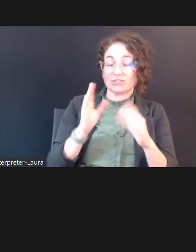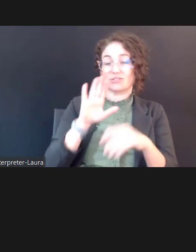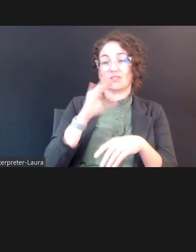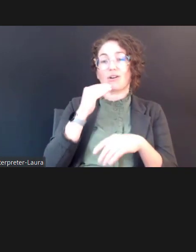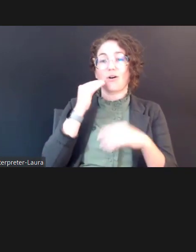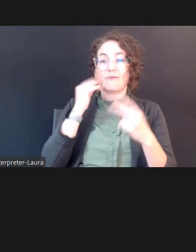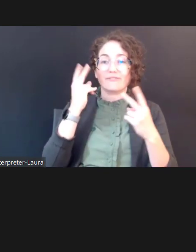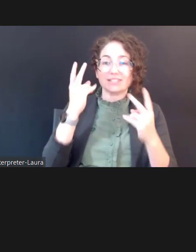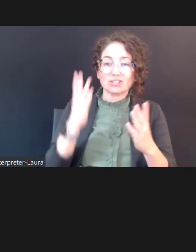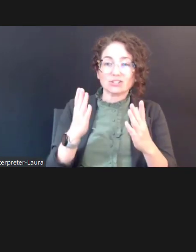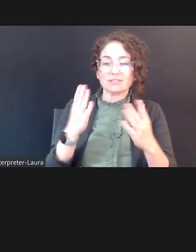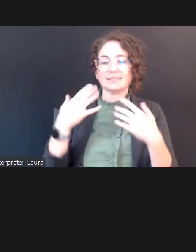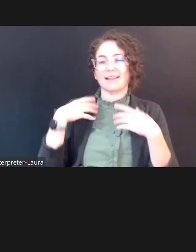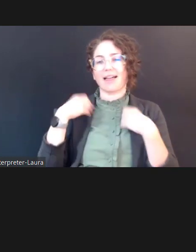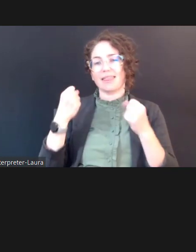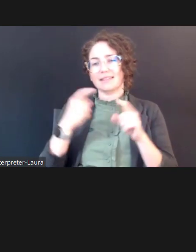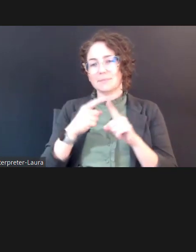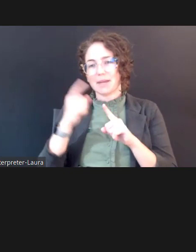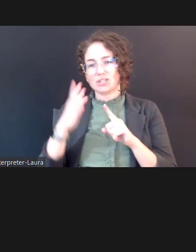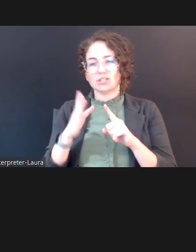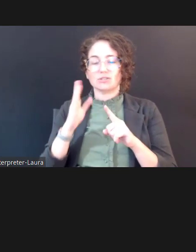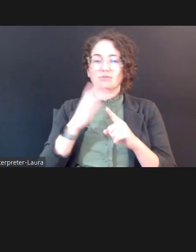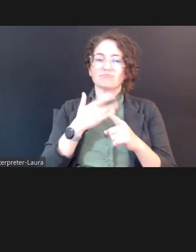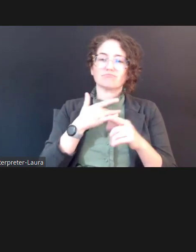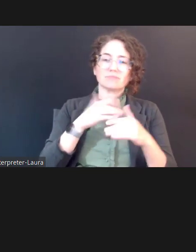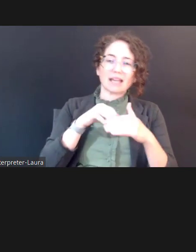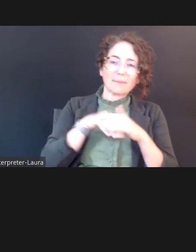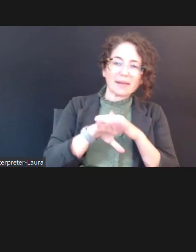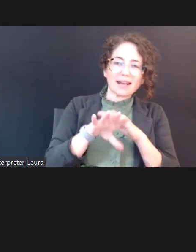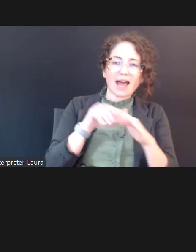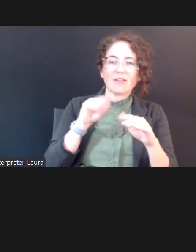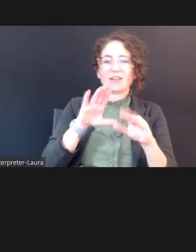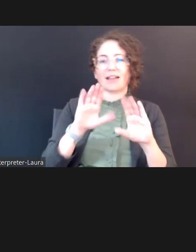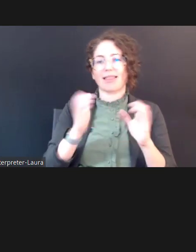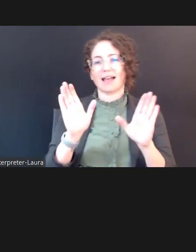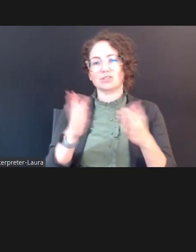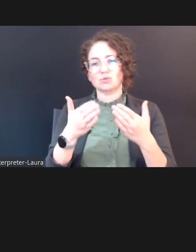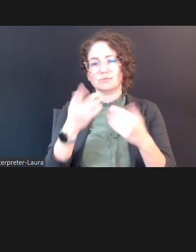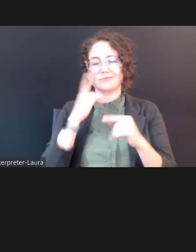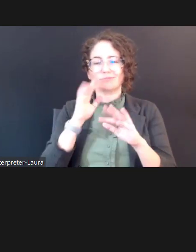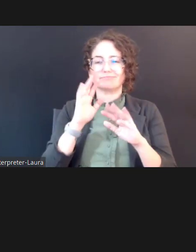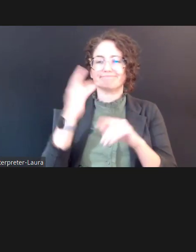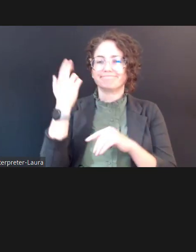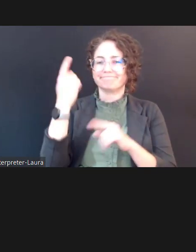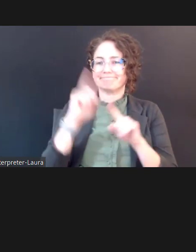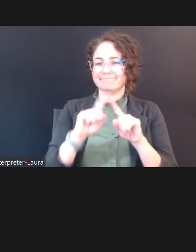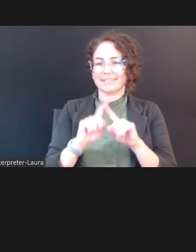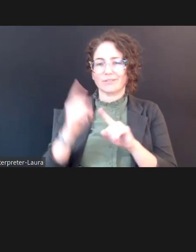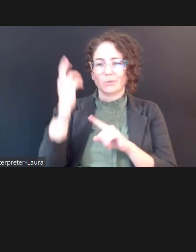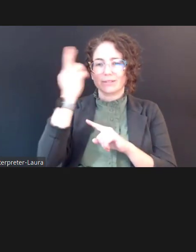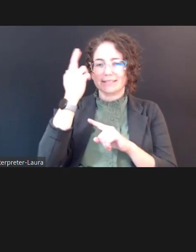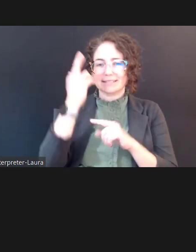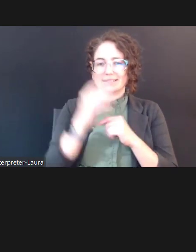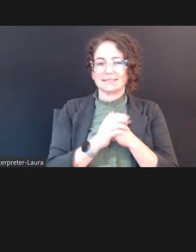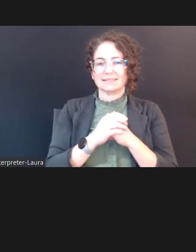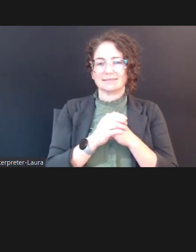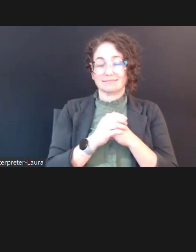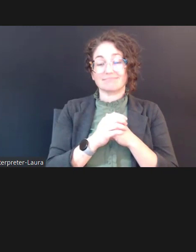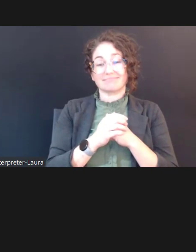come in and out of their classrooms for different reasons. It works so well under all of those different circumstances.